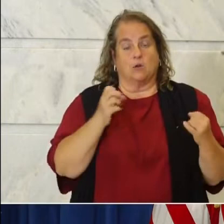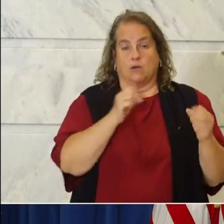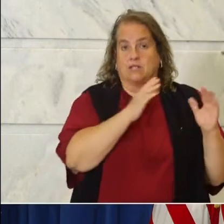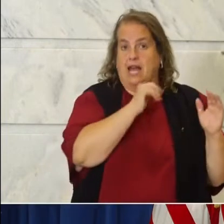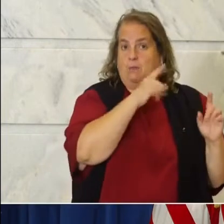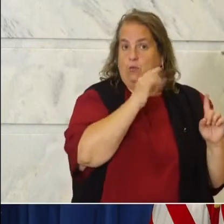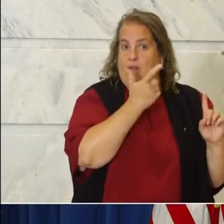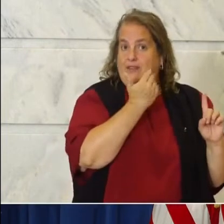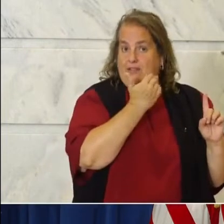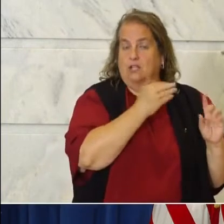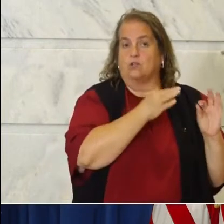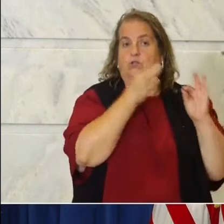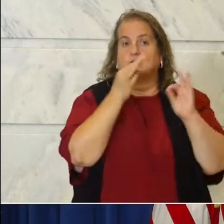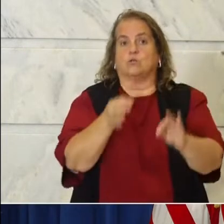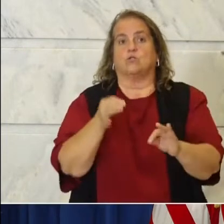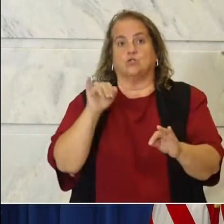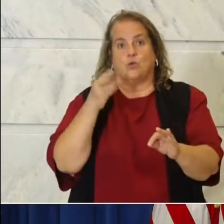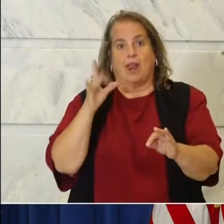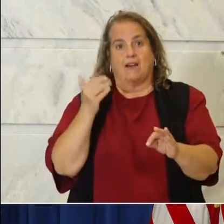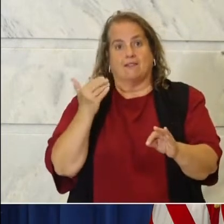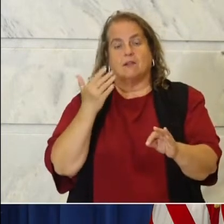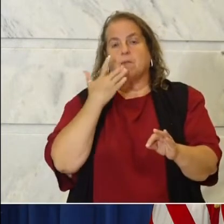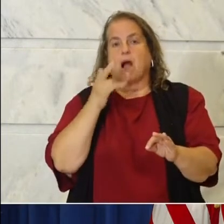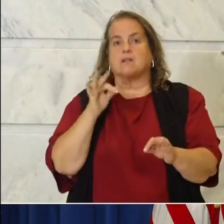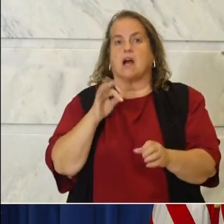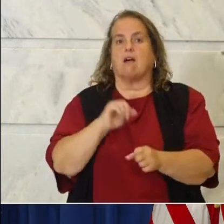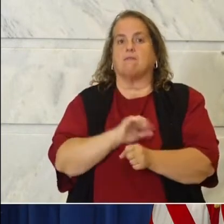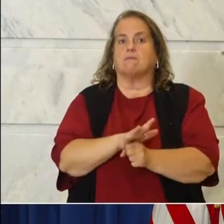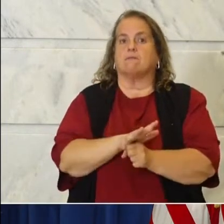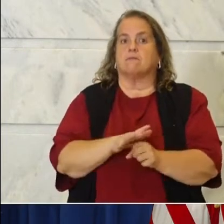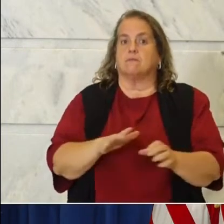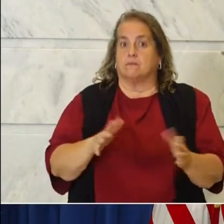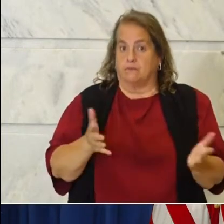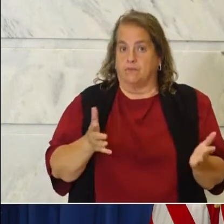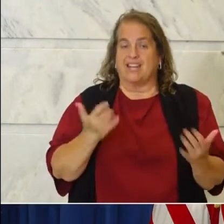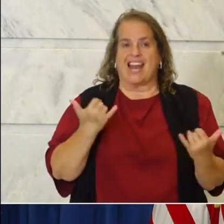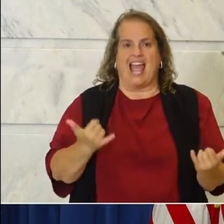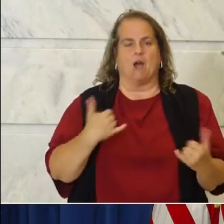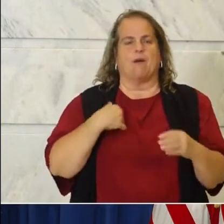July 15th because of the pandemic. And so now we have a much clearer view of